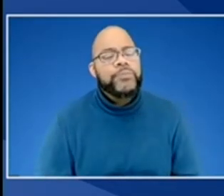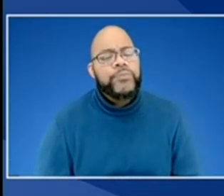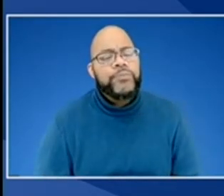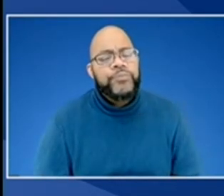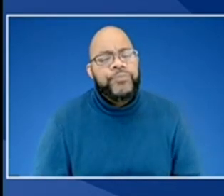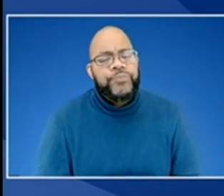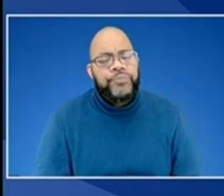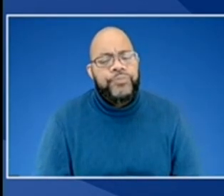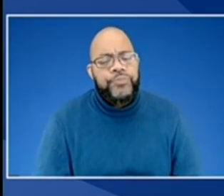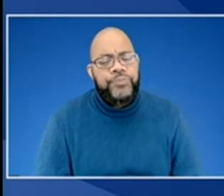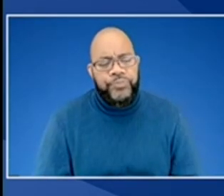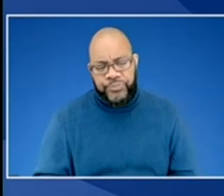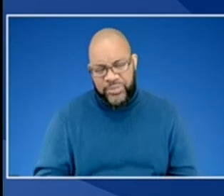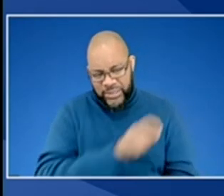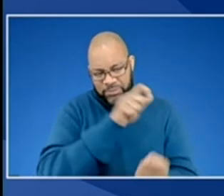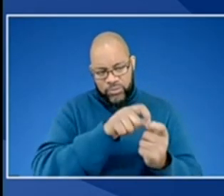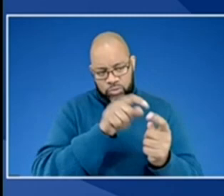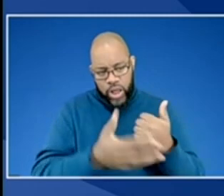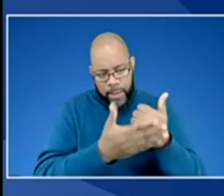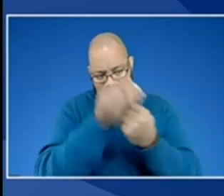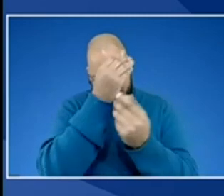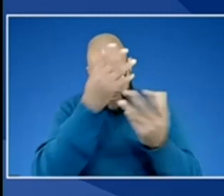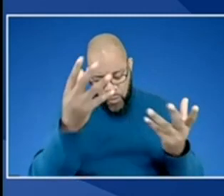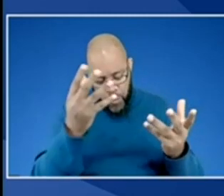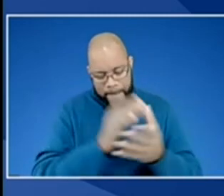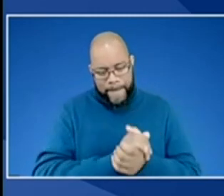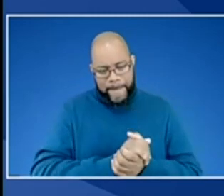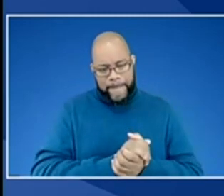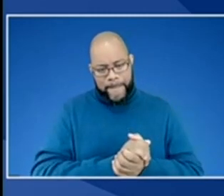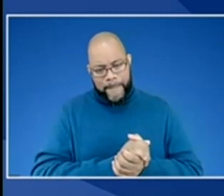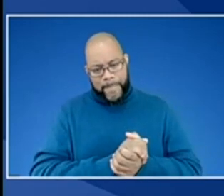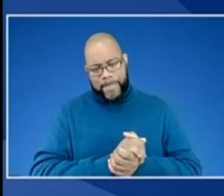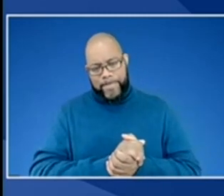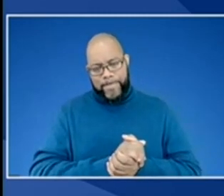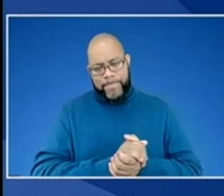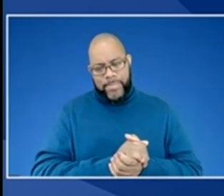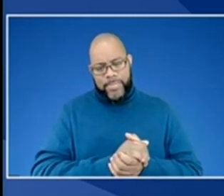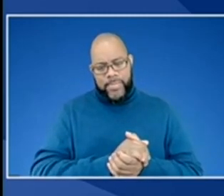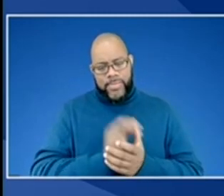Specifics to help inform the Department, questions. comments